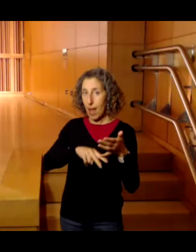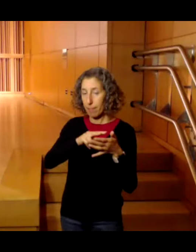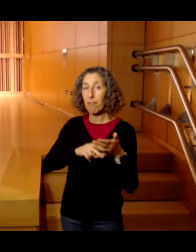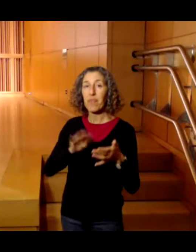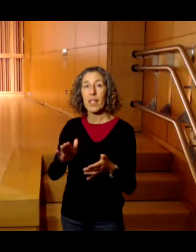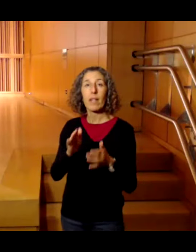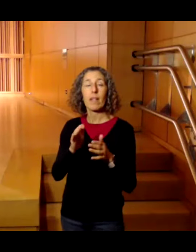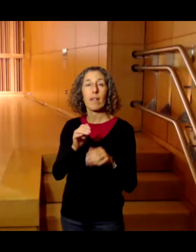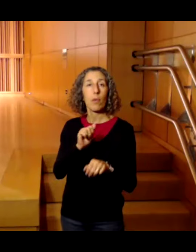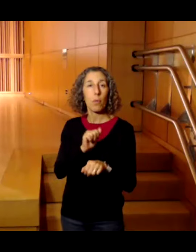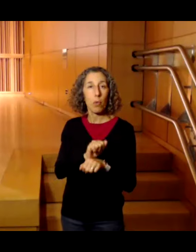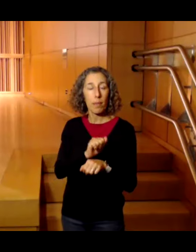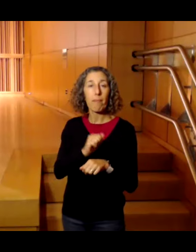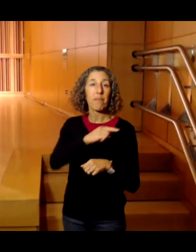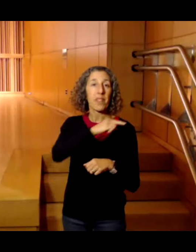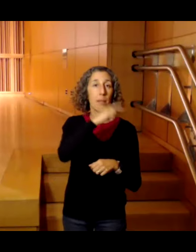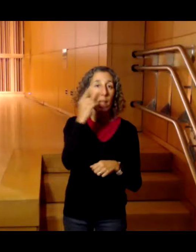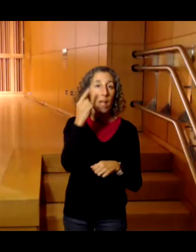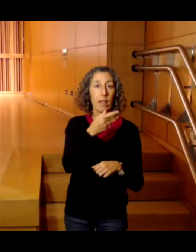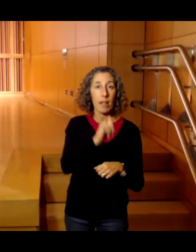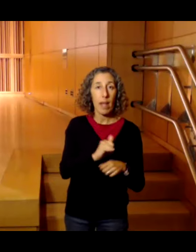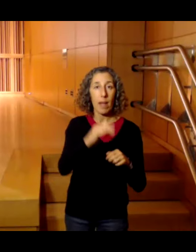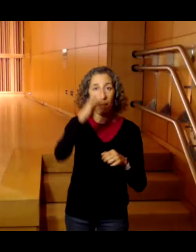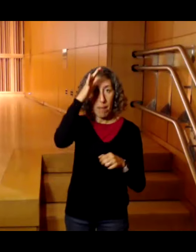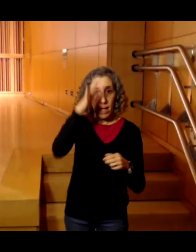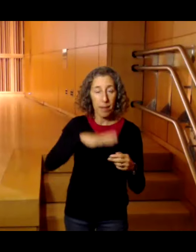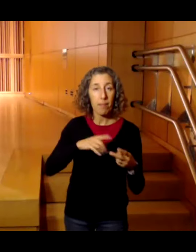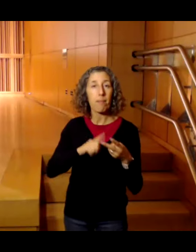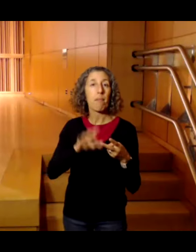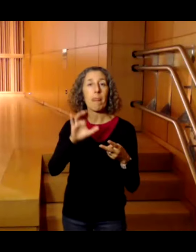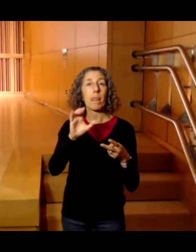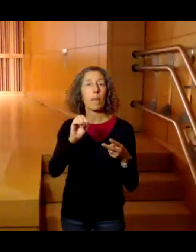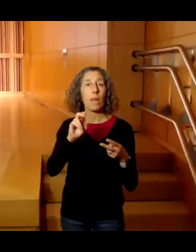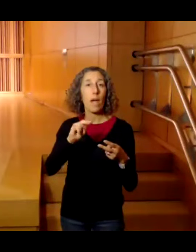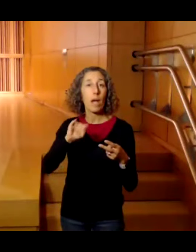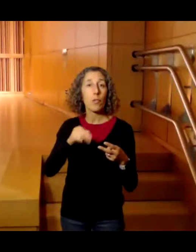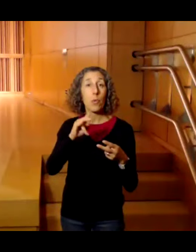Black gay man essays, then conjugal union, the body, the house, and the black American.